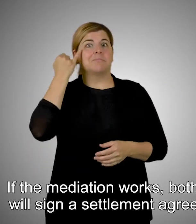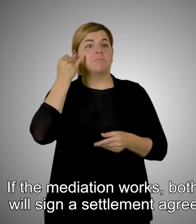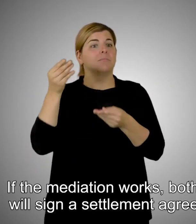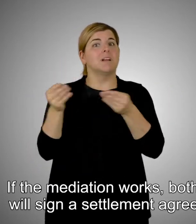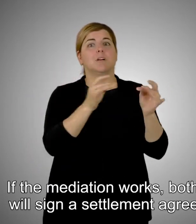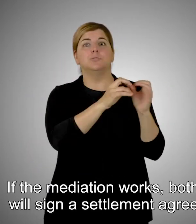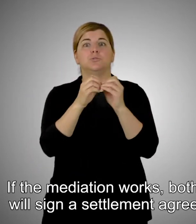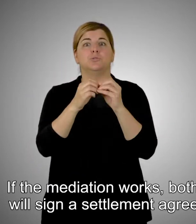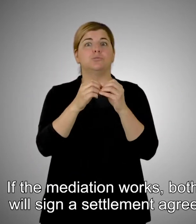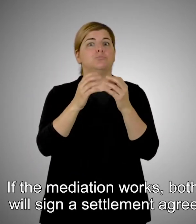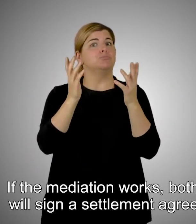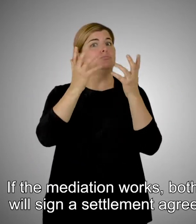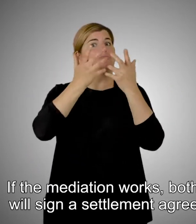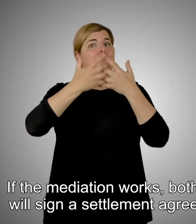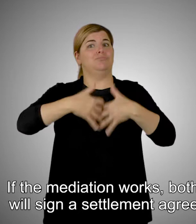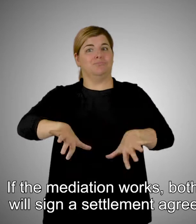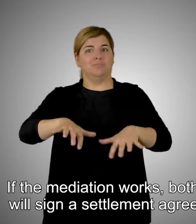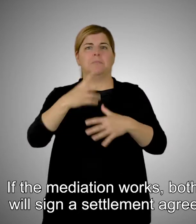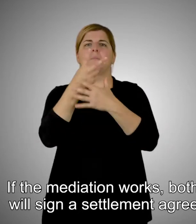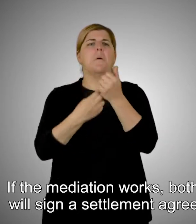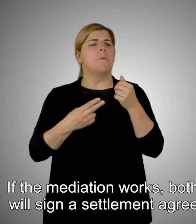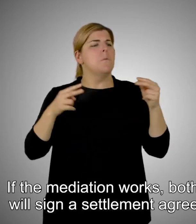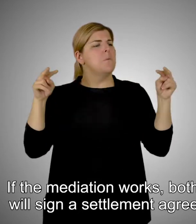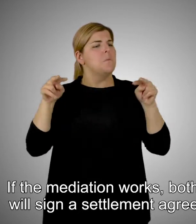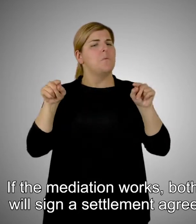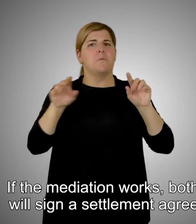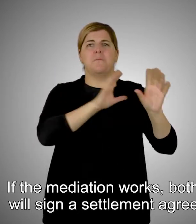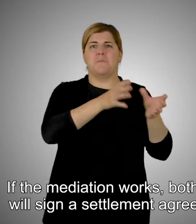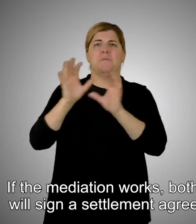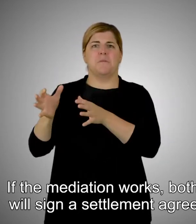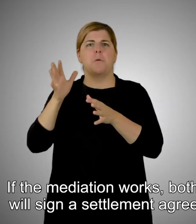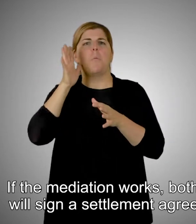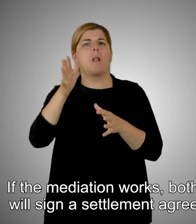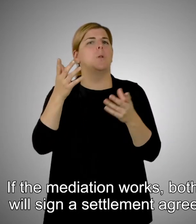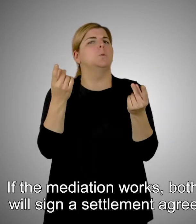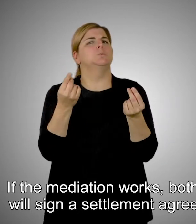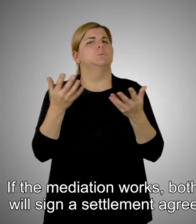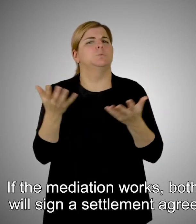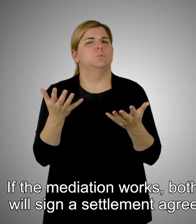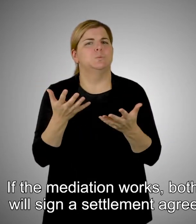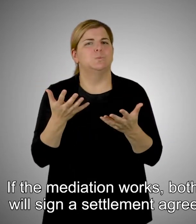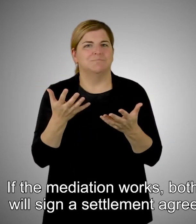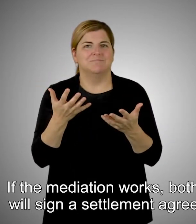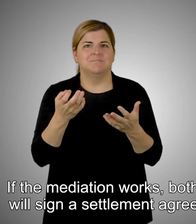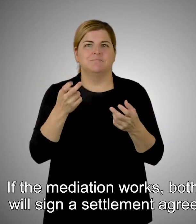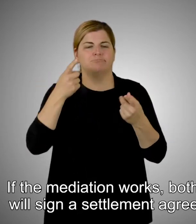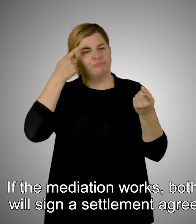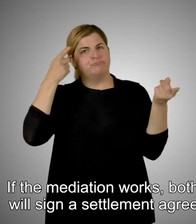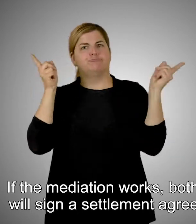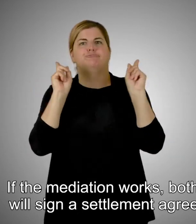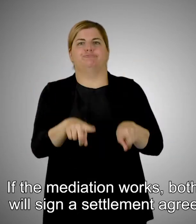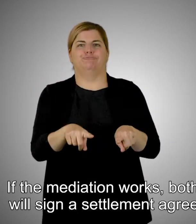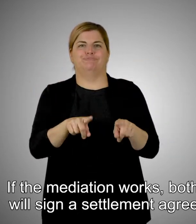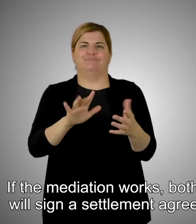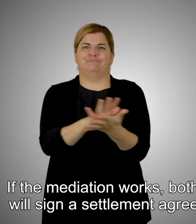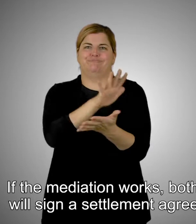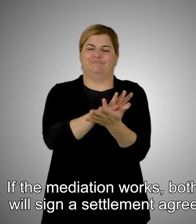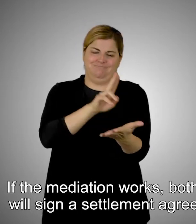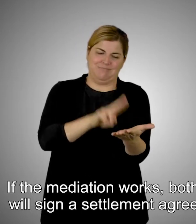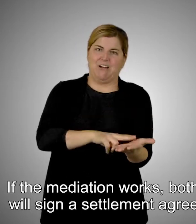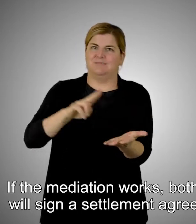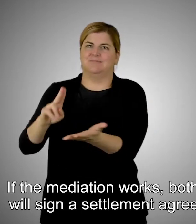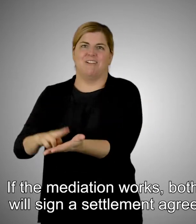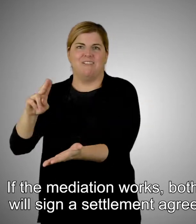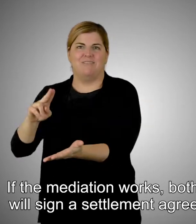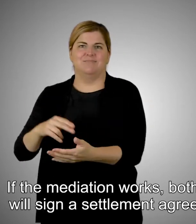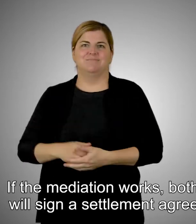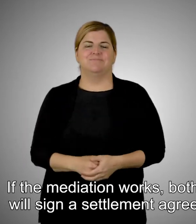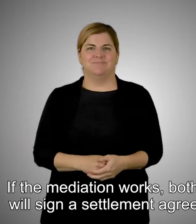If the mediation works, both sides will sign a settlement agreement.